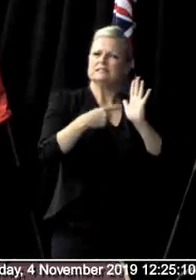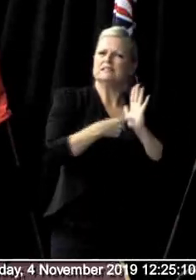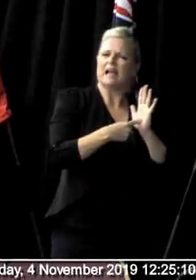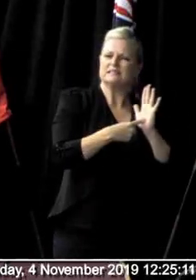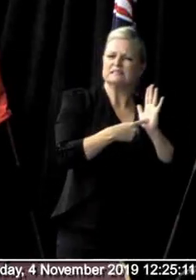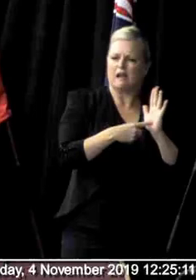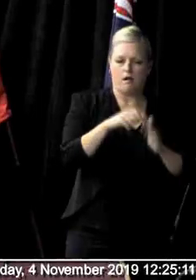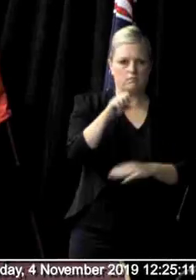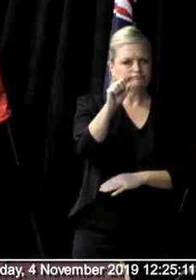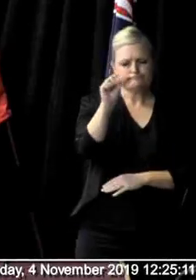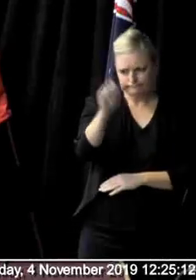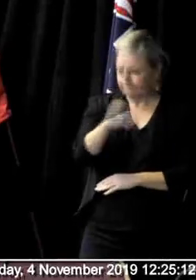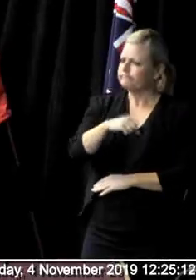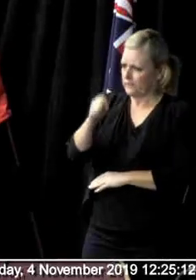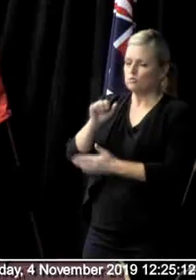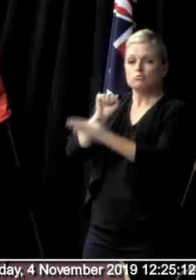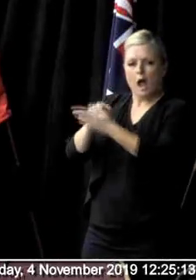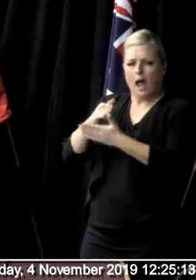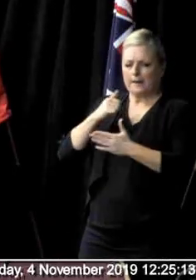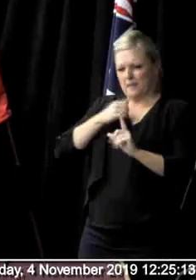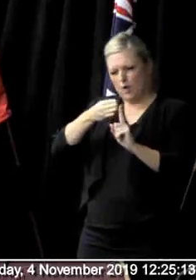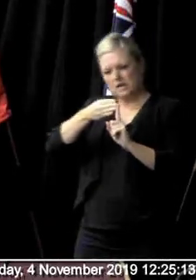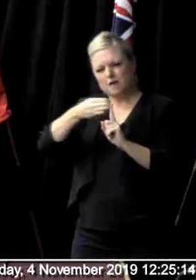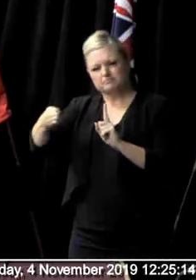in those few – especially in the first two weeks.